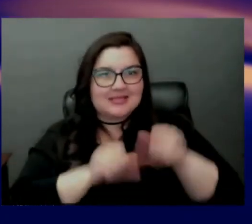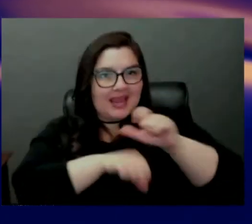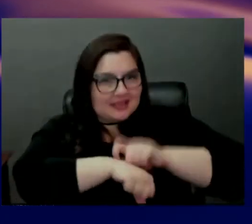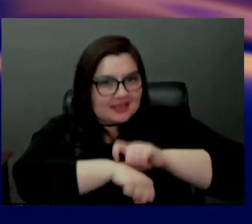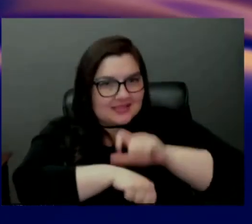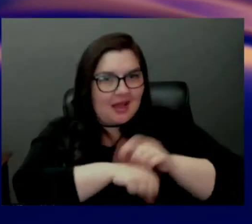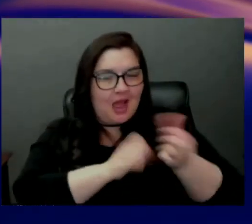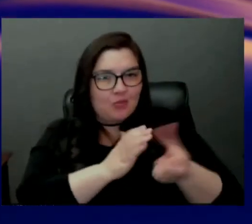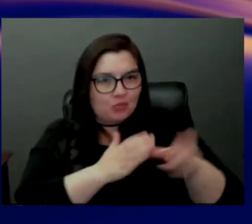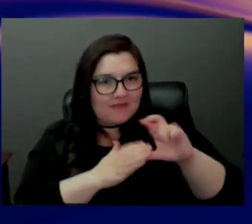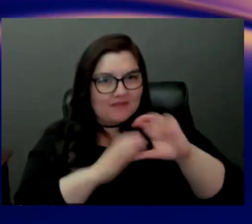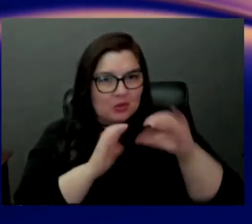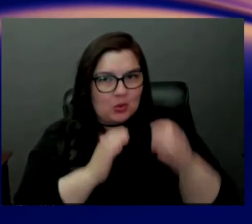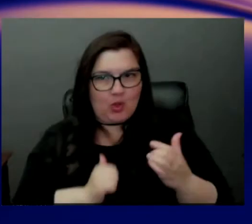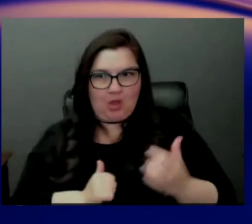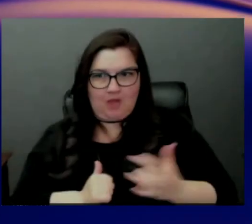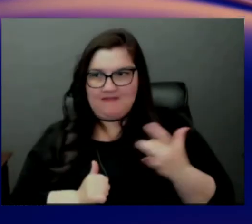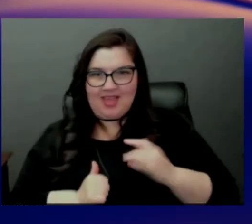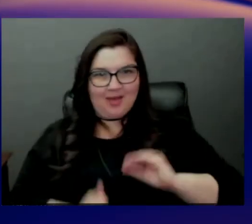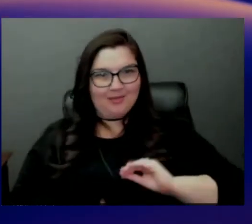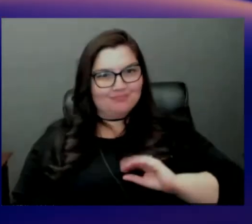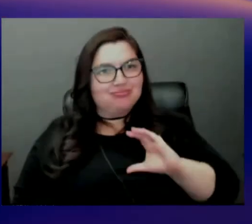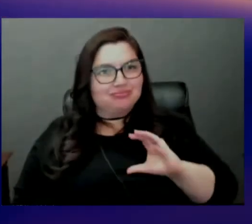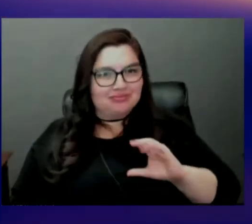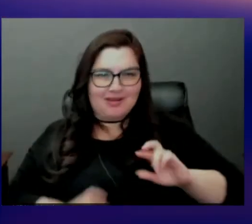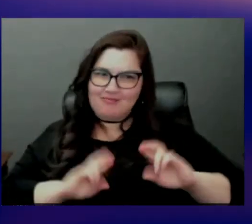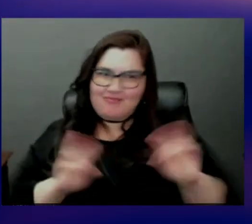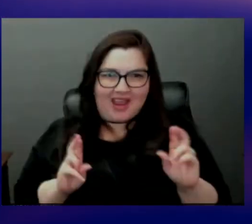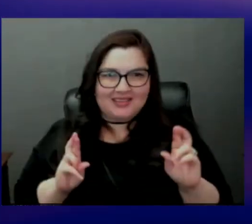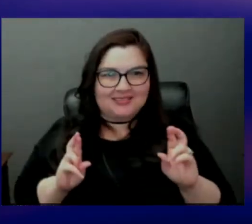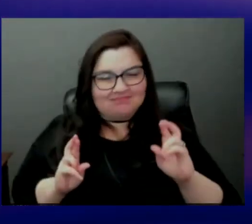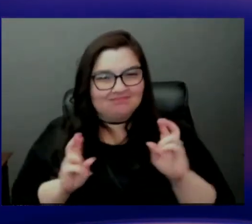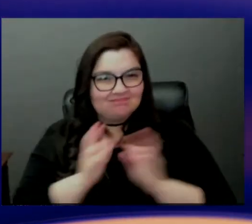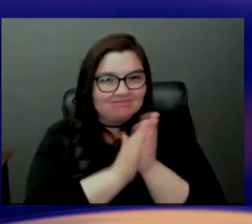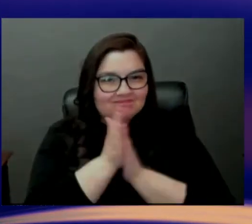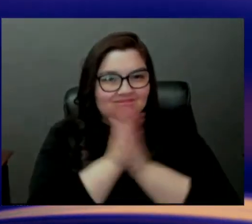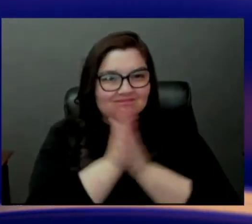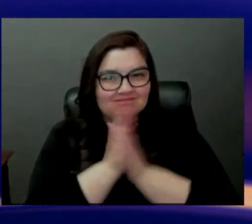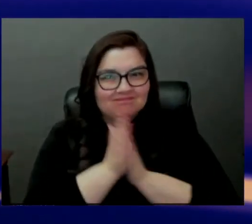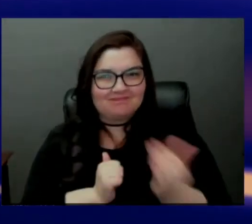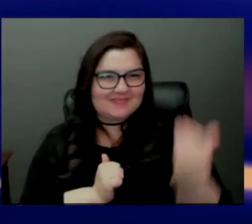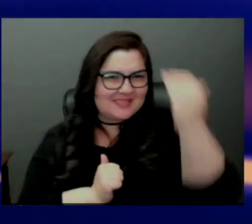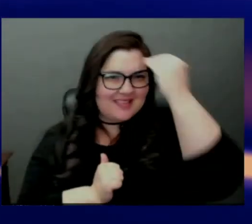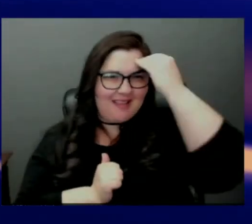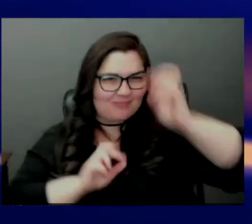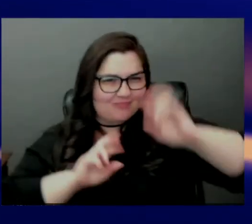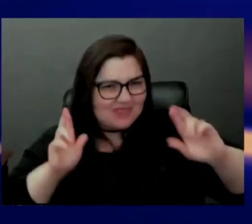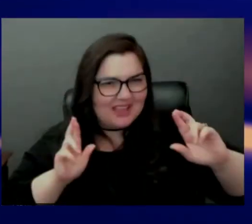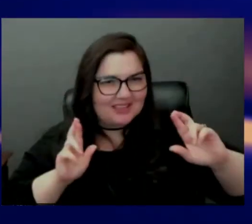And when you feel confident that you gained that knowledge, come back in and take the assessment again.